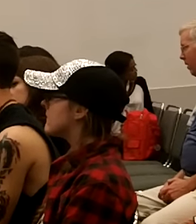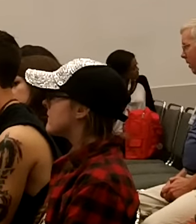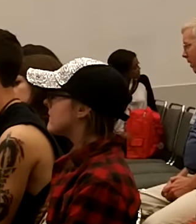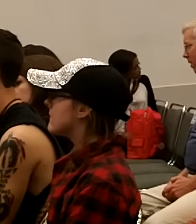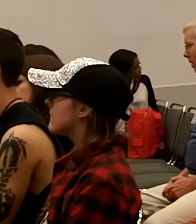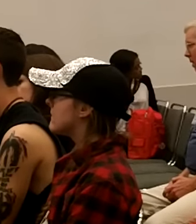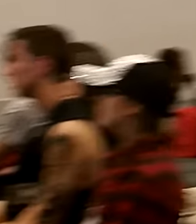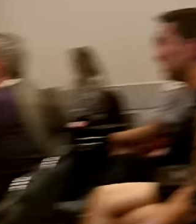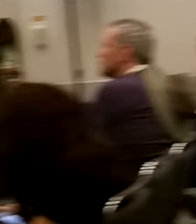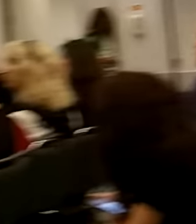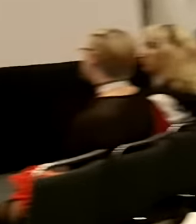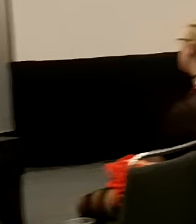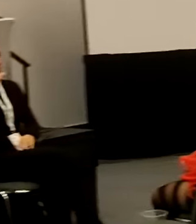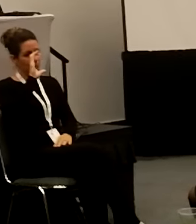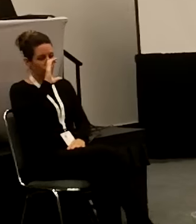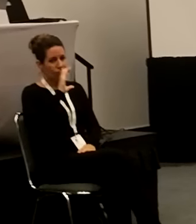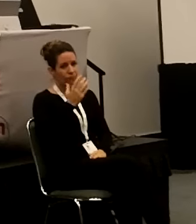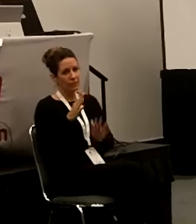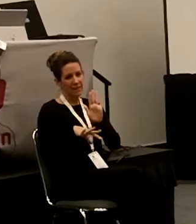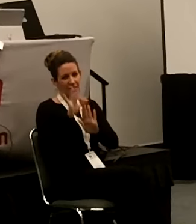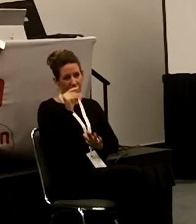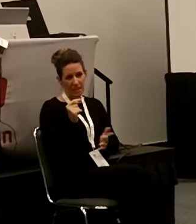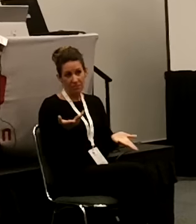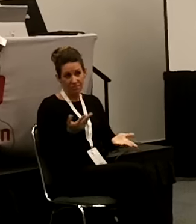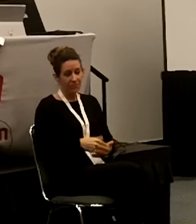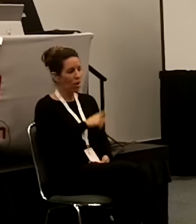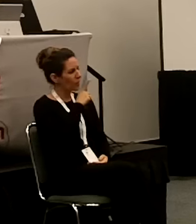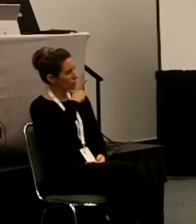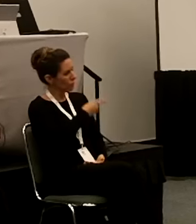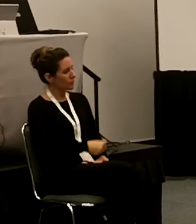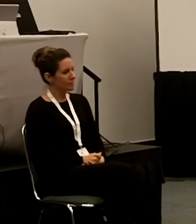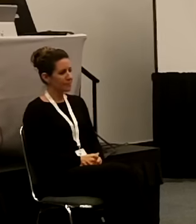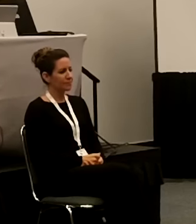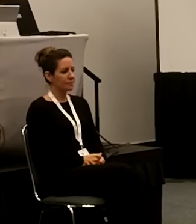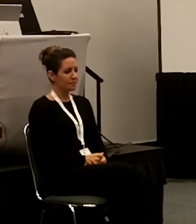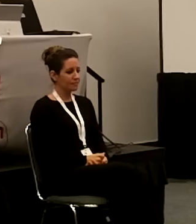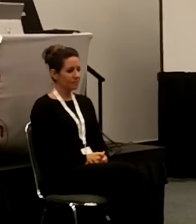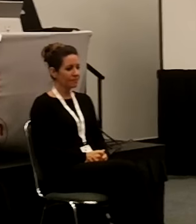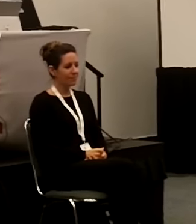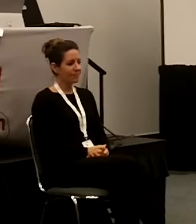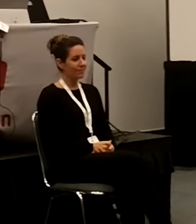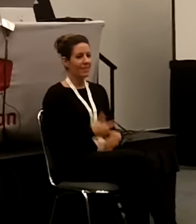That was pretty much it, then, yeah. Thanks for the audience.